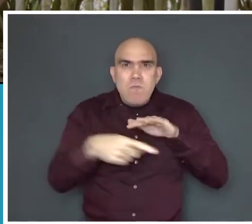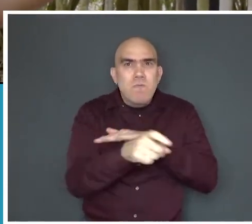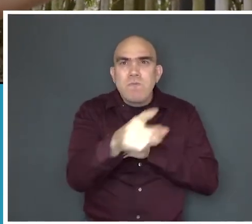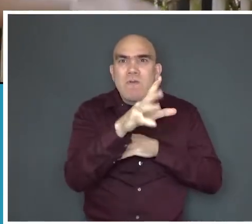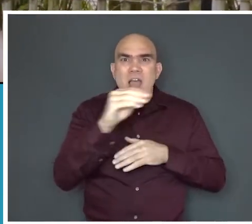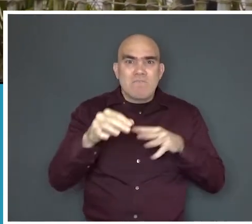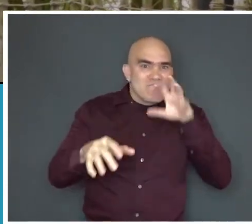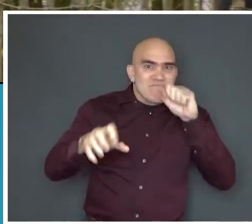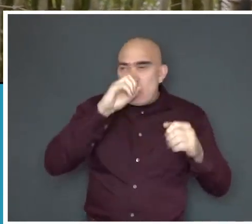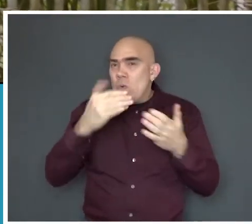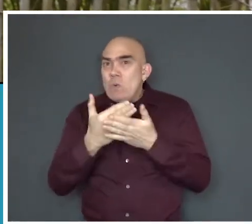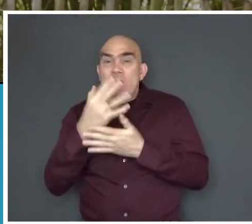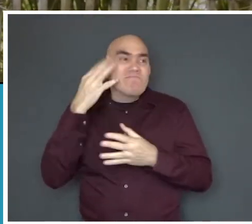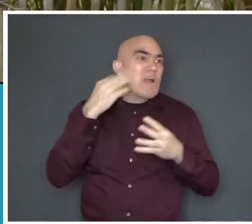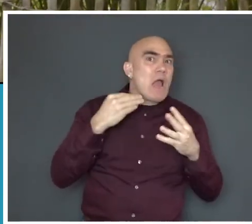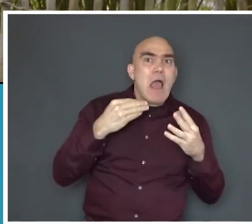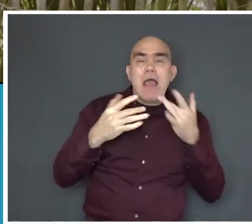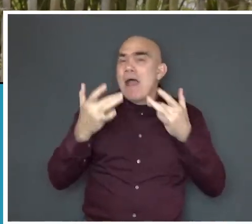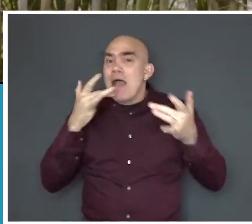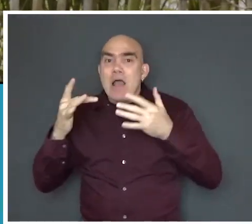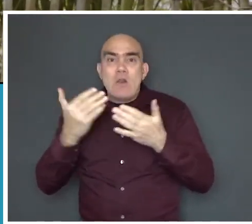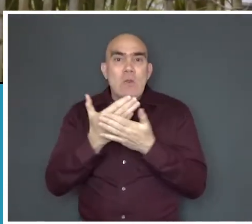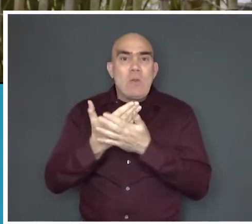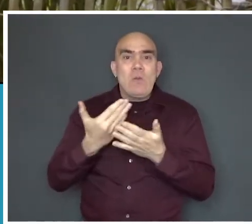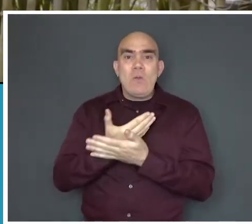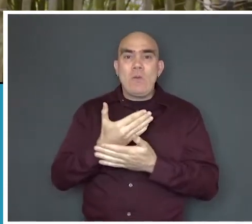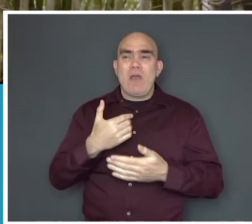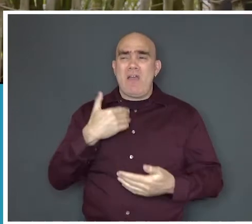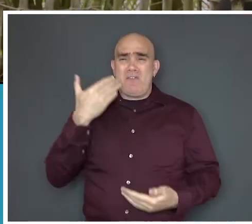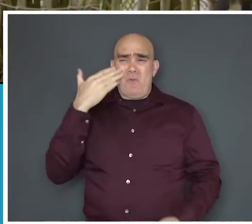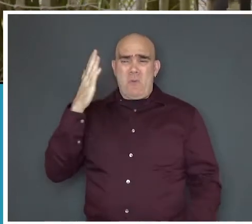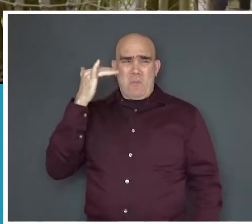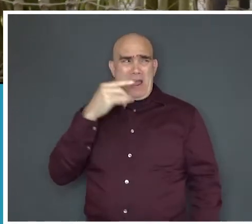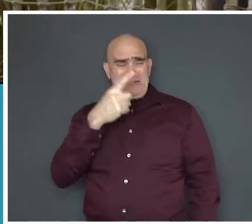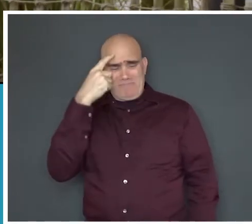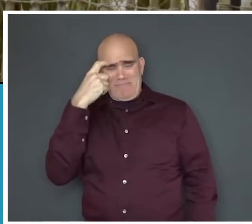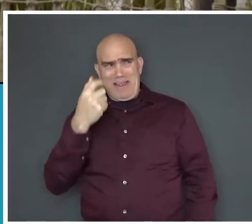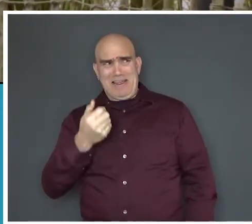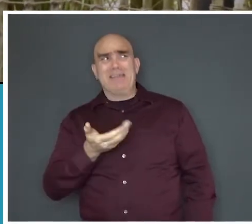and experiences and all kinds of new stuff! I really don't know why you suspected anything.